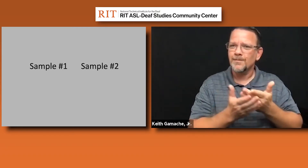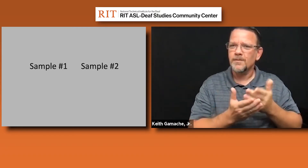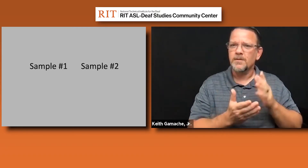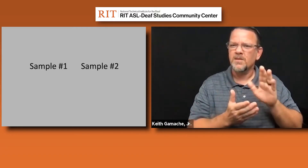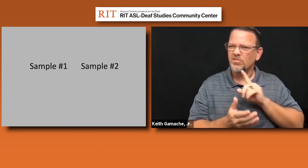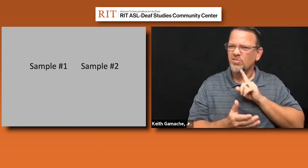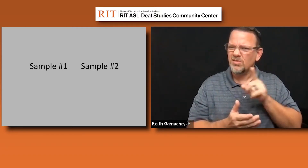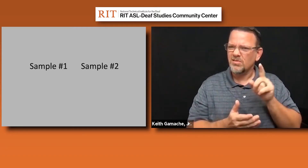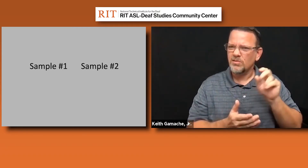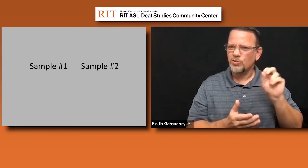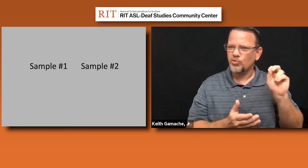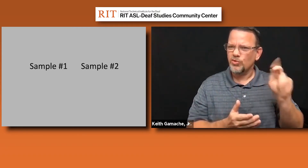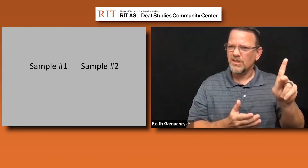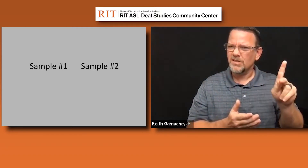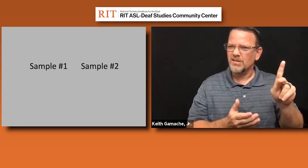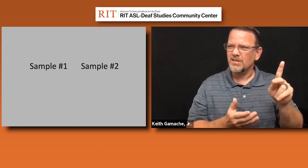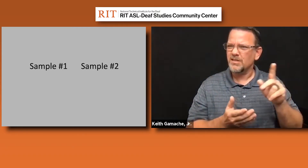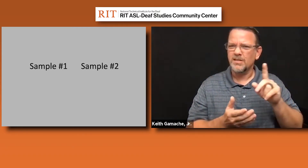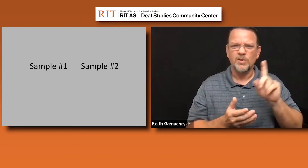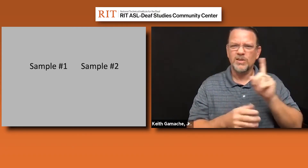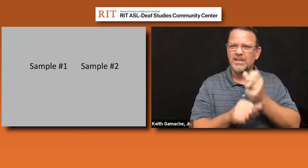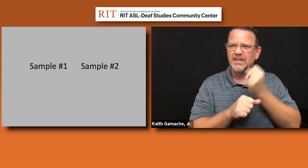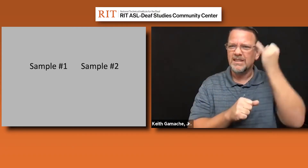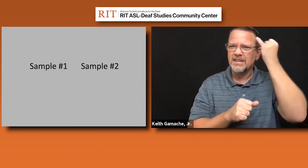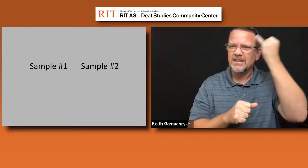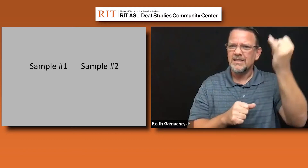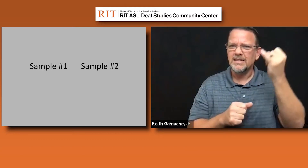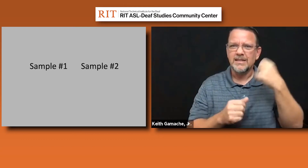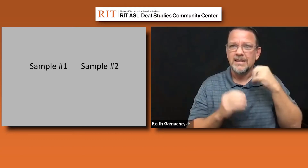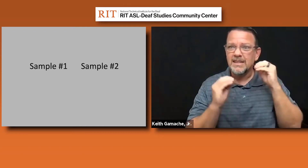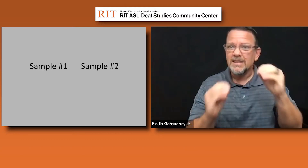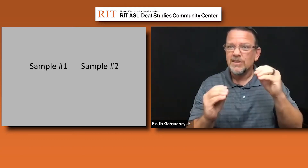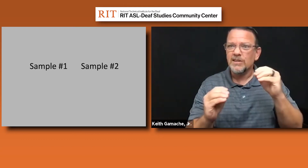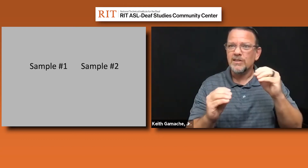We need data-driven evidence. We need to understand where these ideas come from,